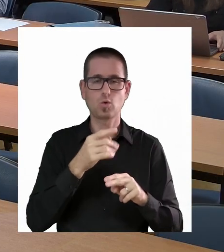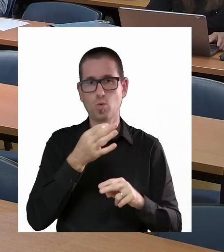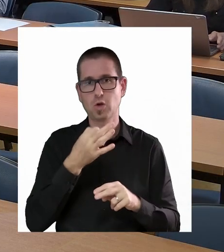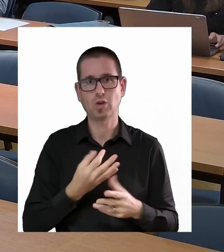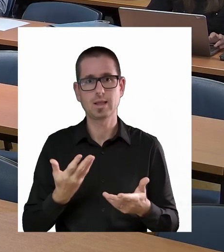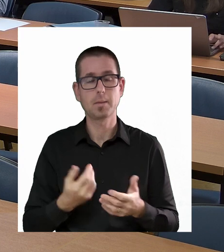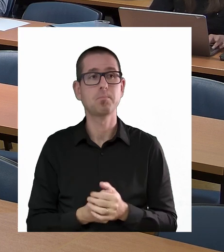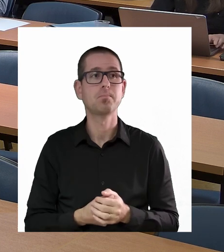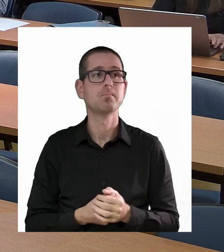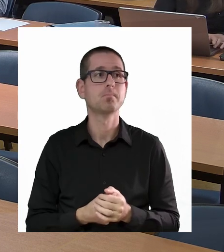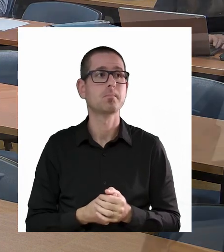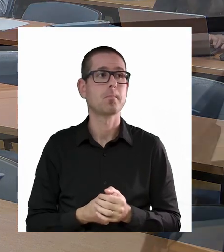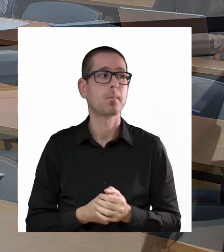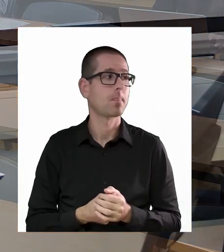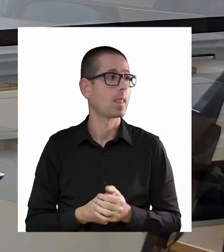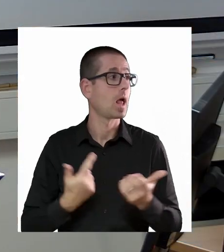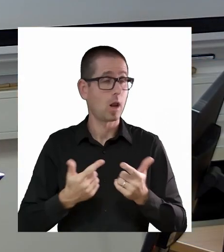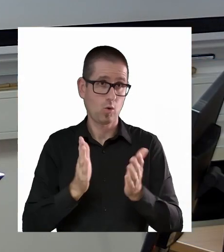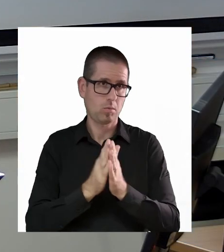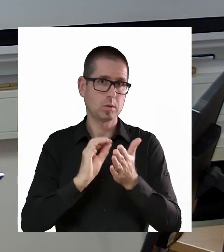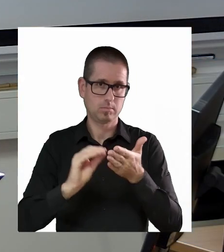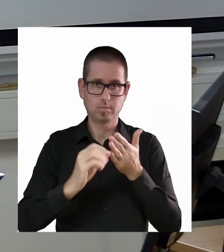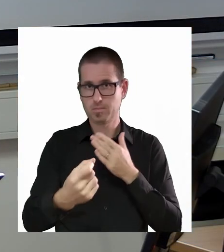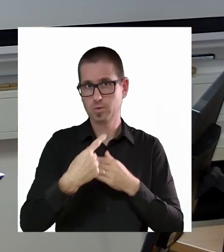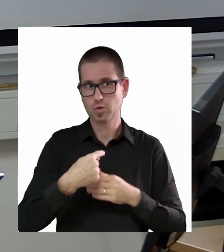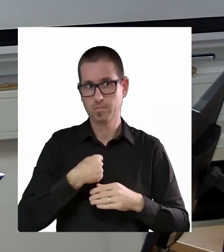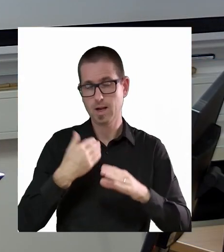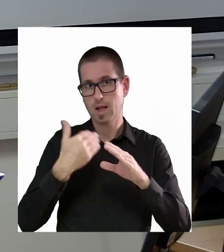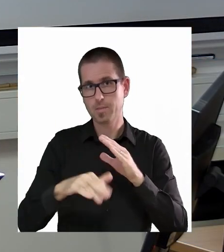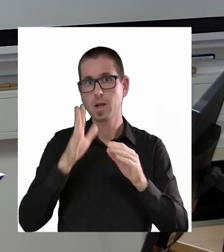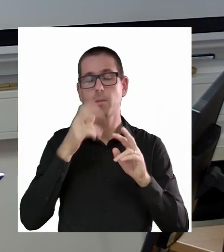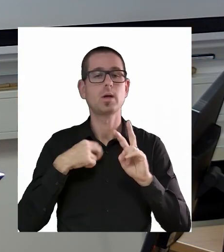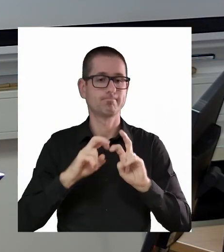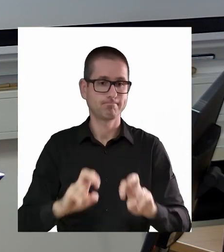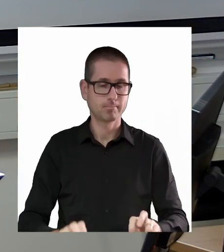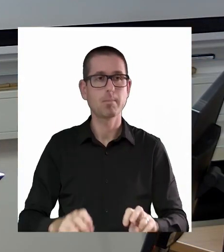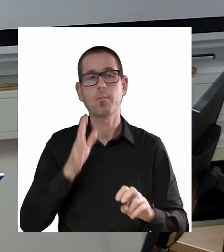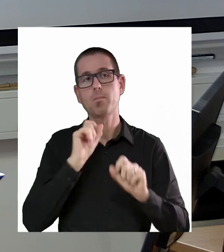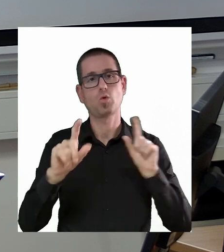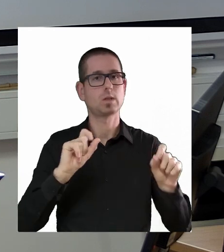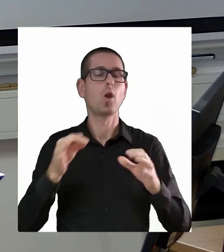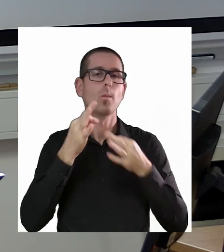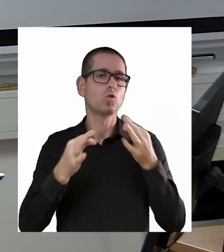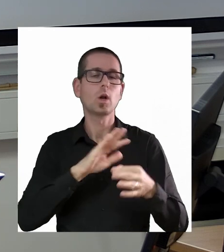Ideally you could write me an email and I will resend this question to our partners from that